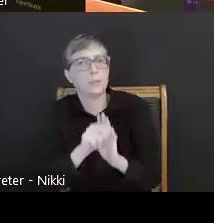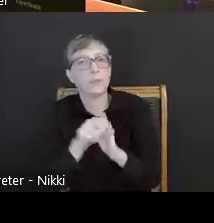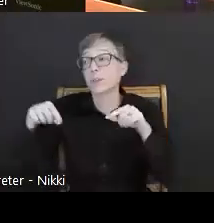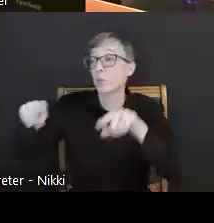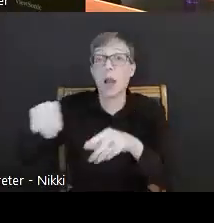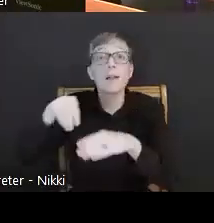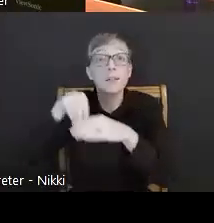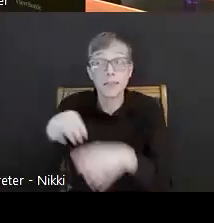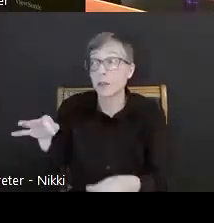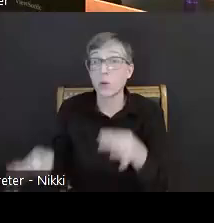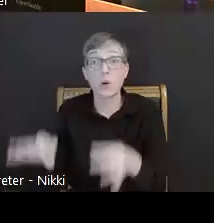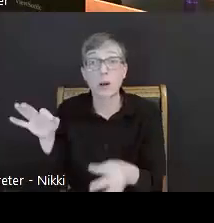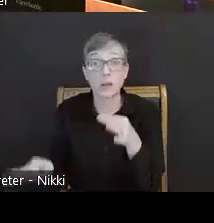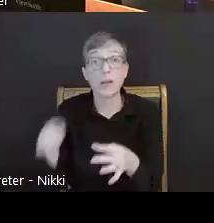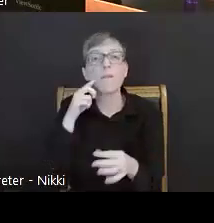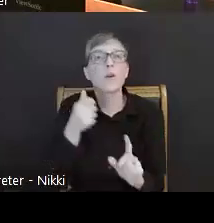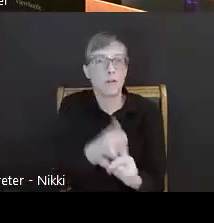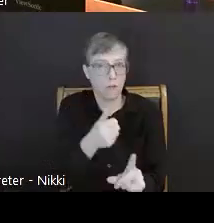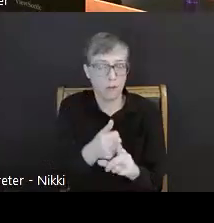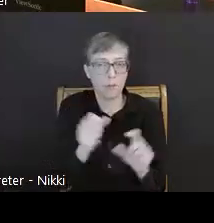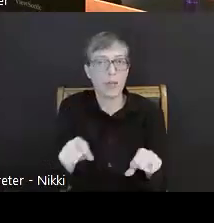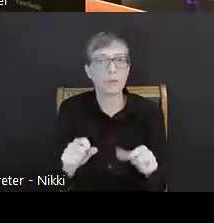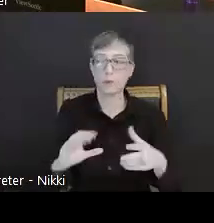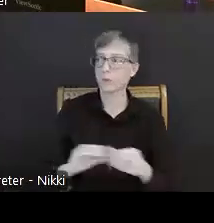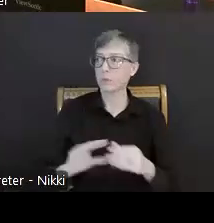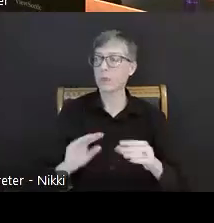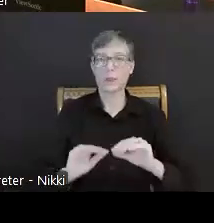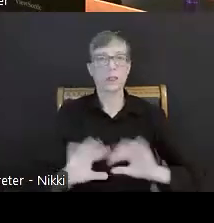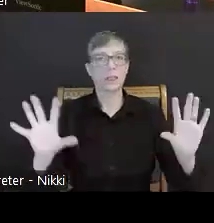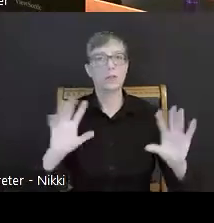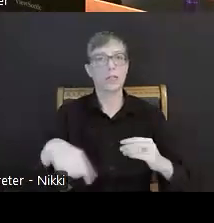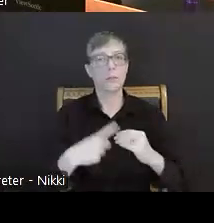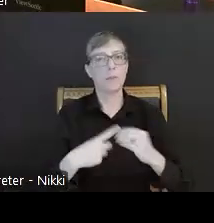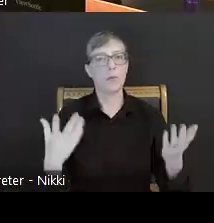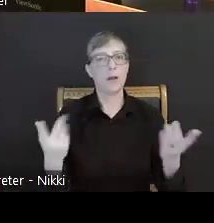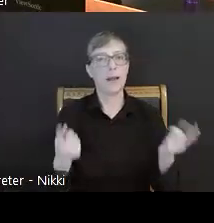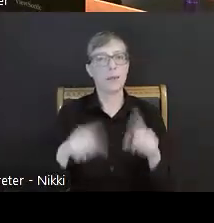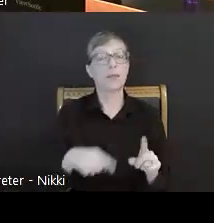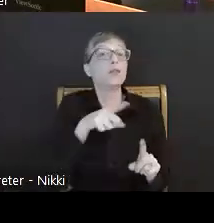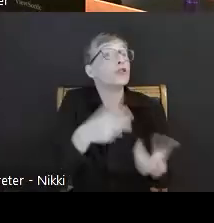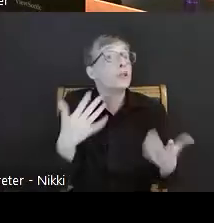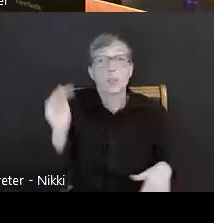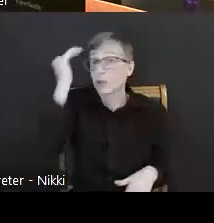about what happened she went into court knowing that she was not going to win regardless of the